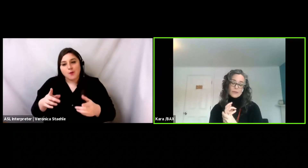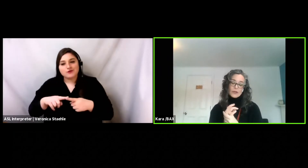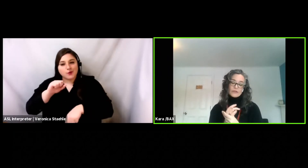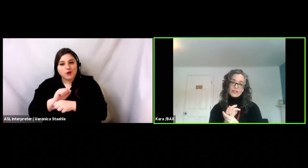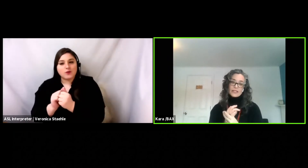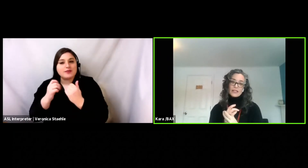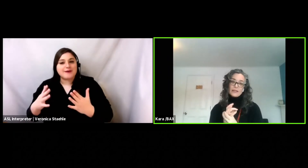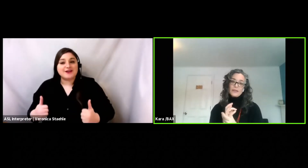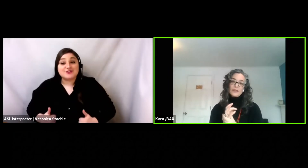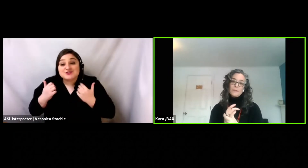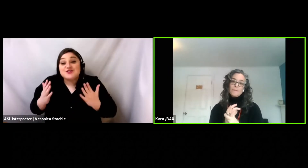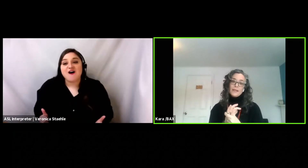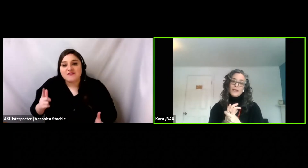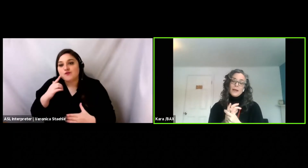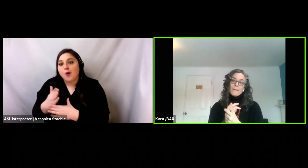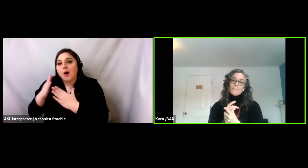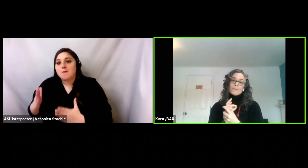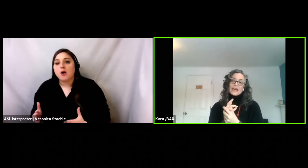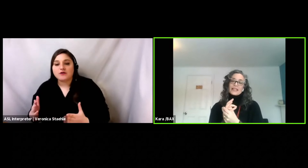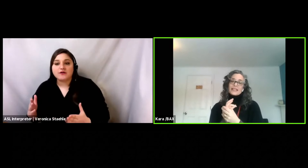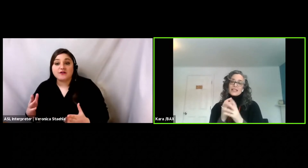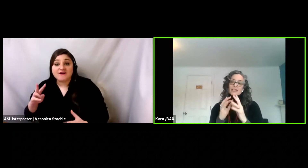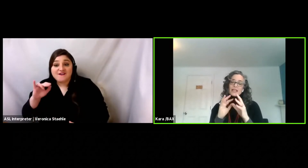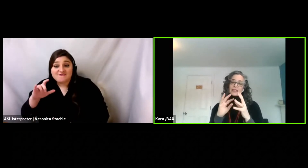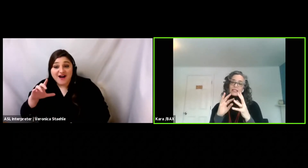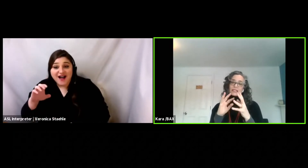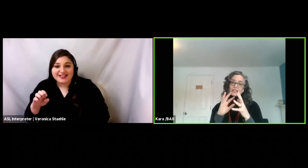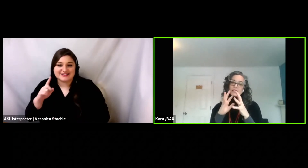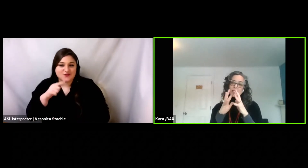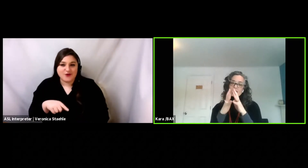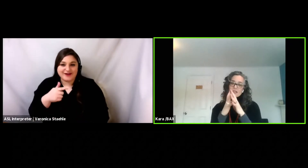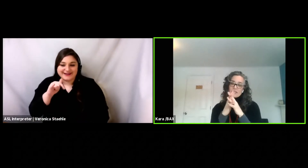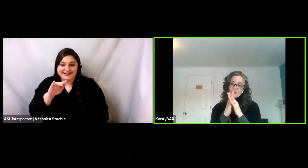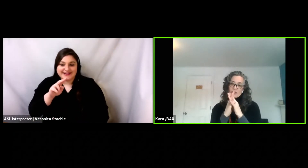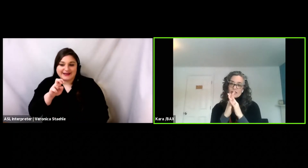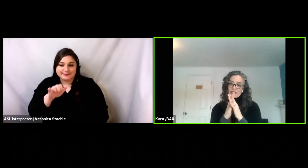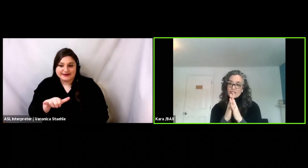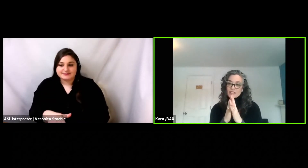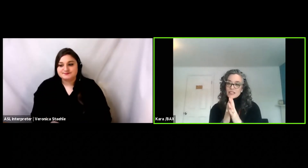partner violence at Gibney. But I think that the success of these organizations,